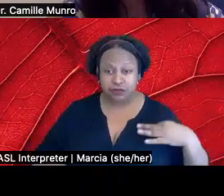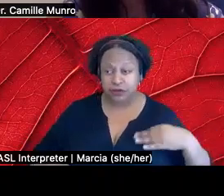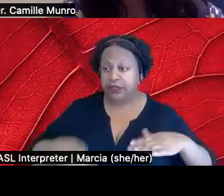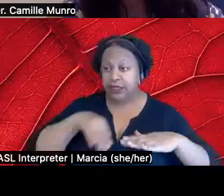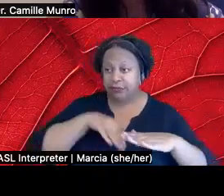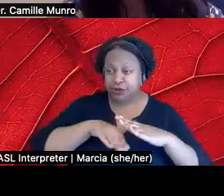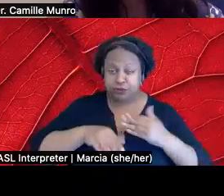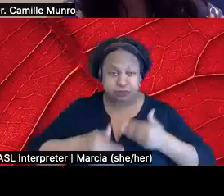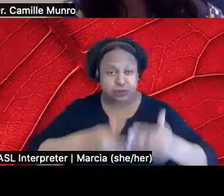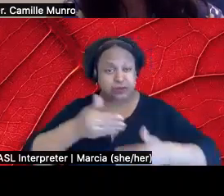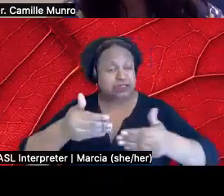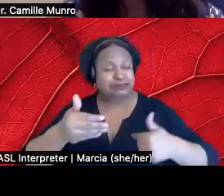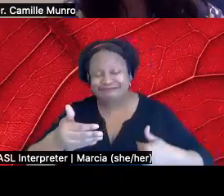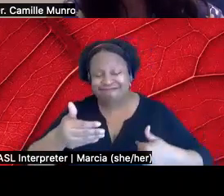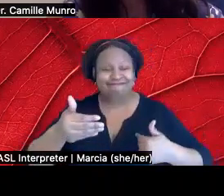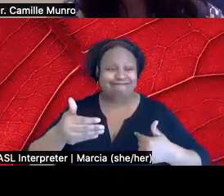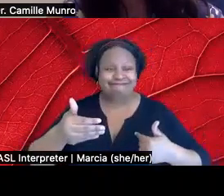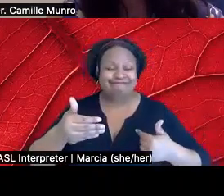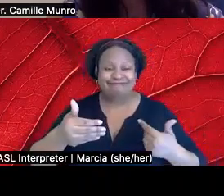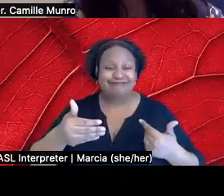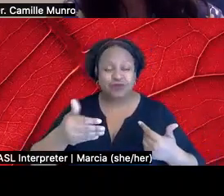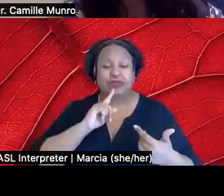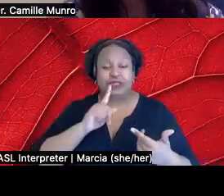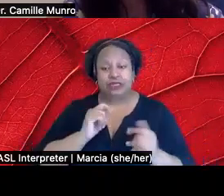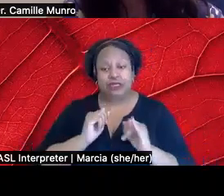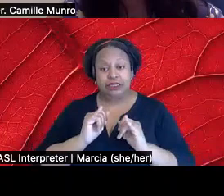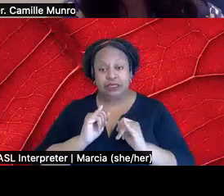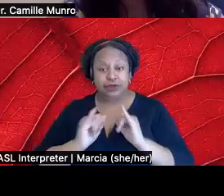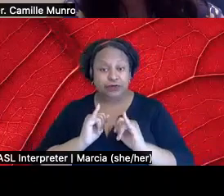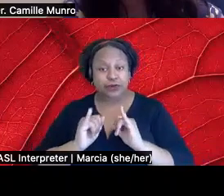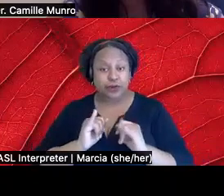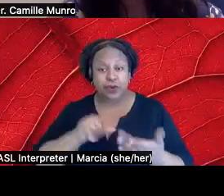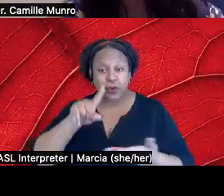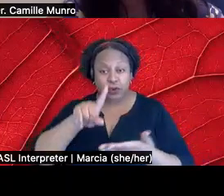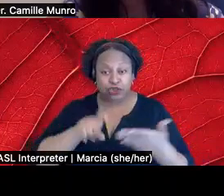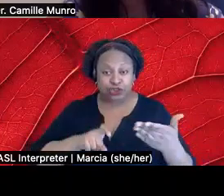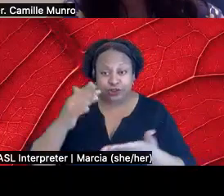the fact that on interview questions that's certainly not anything that would come up.